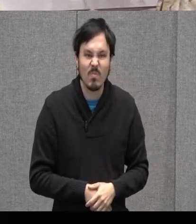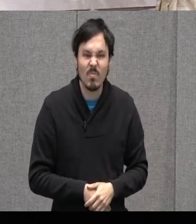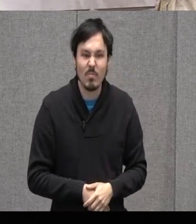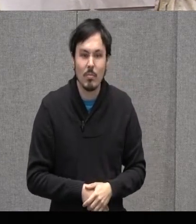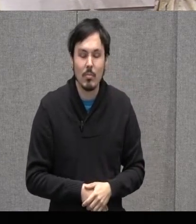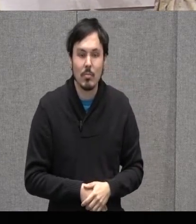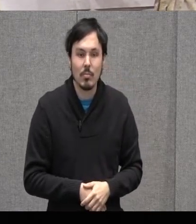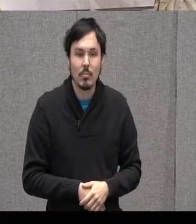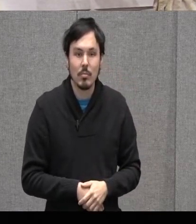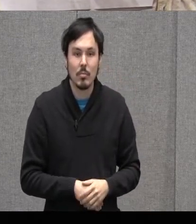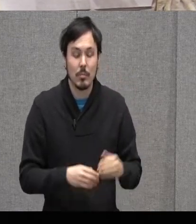196, exactly.